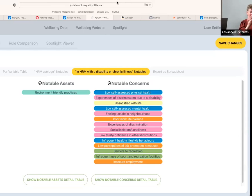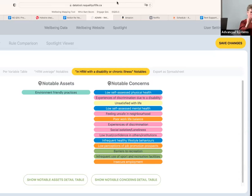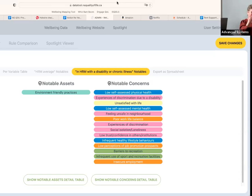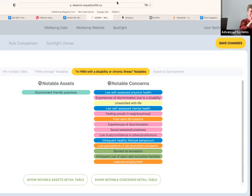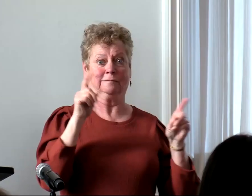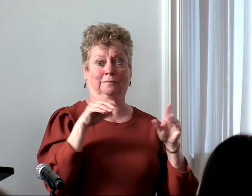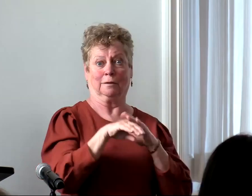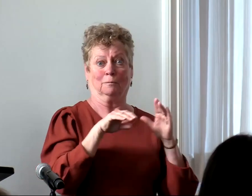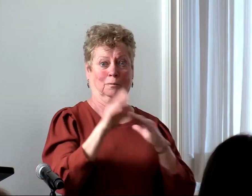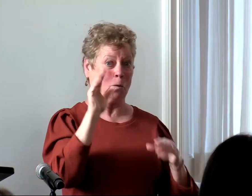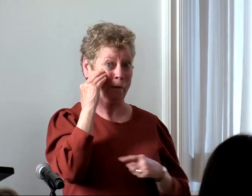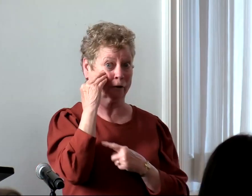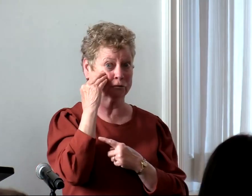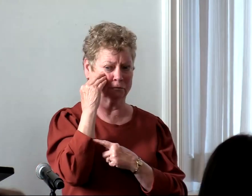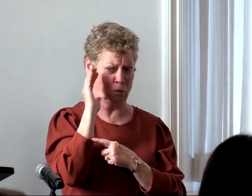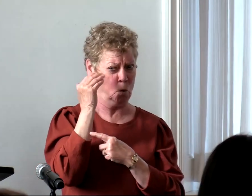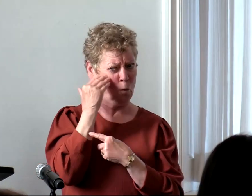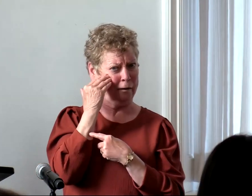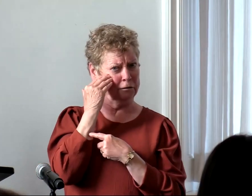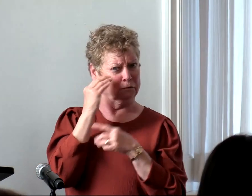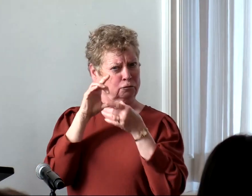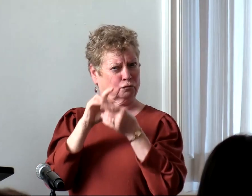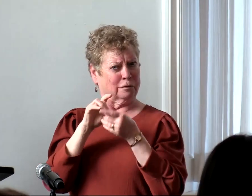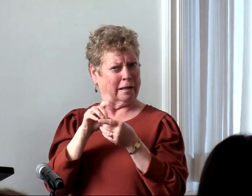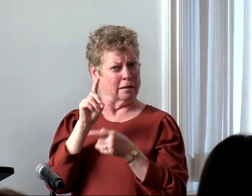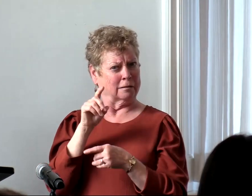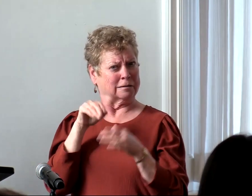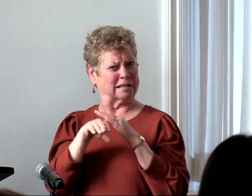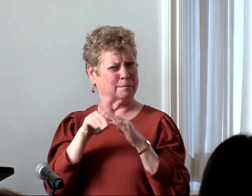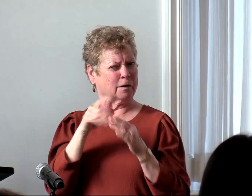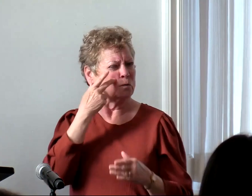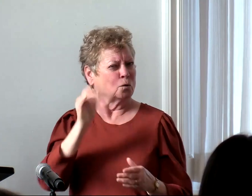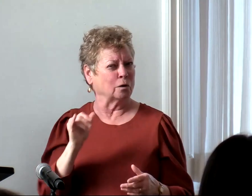what does awareness around accessibility really look like for us?